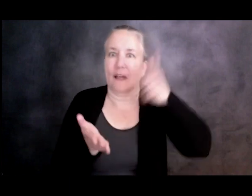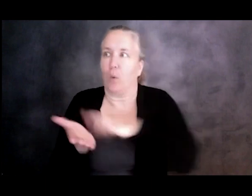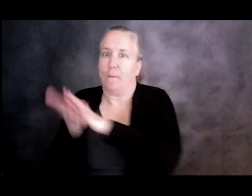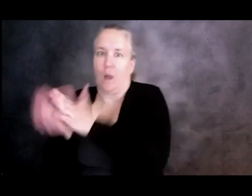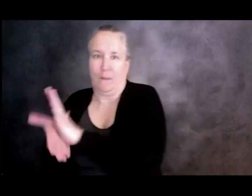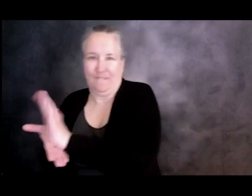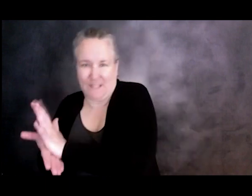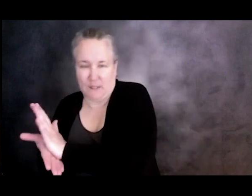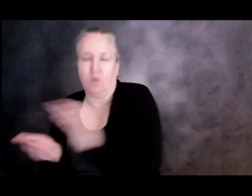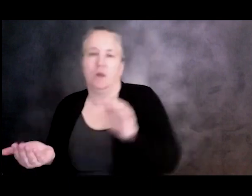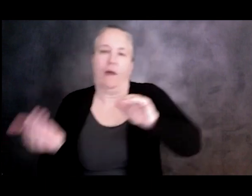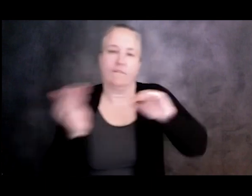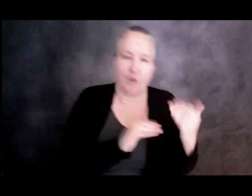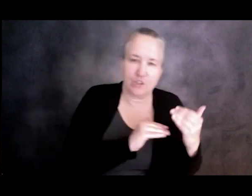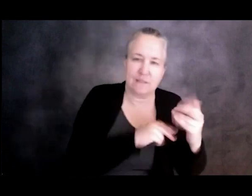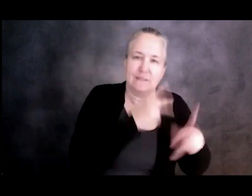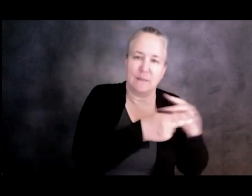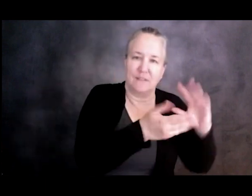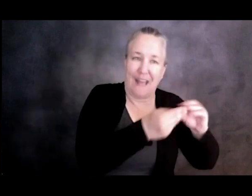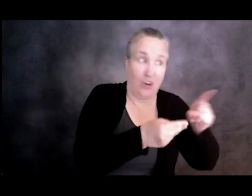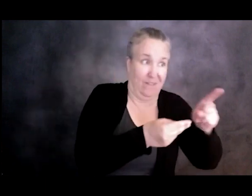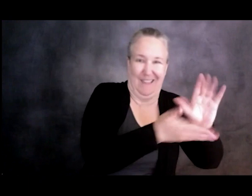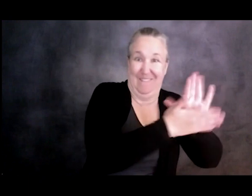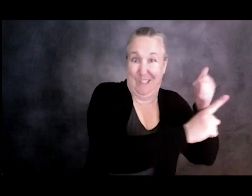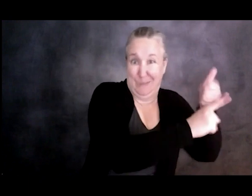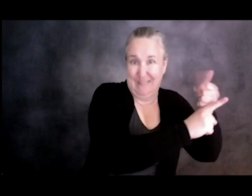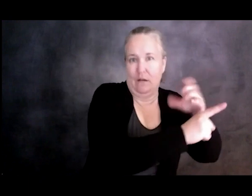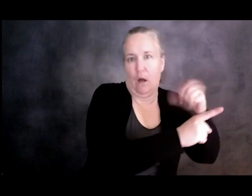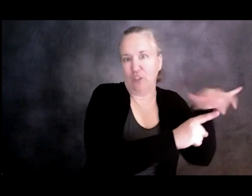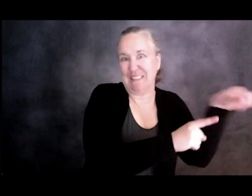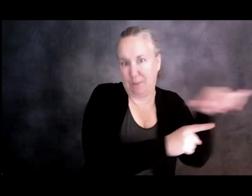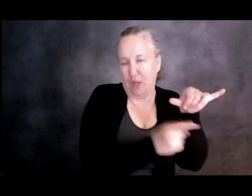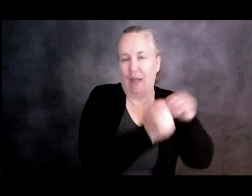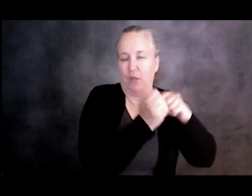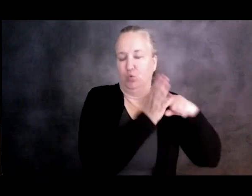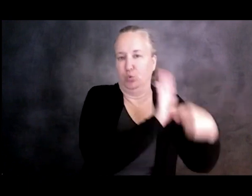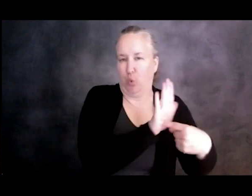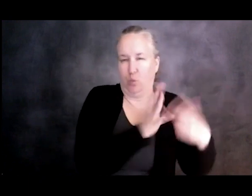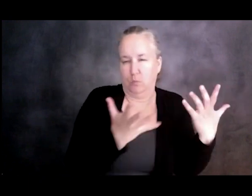versus the types of narratives that films like that one that portray. What you think are the pros and cons of each,